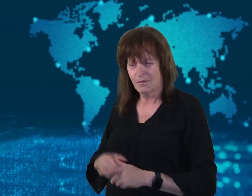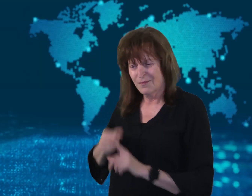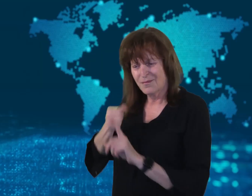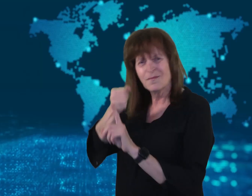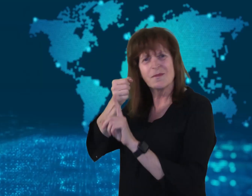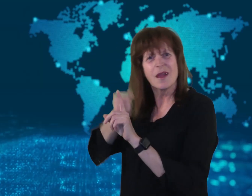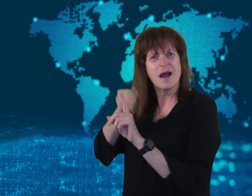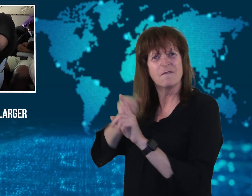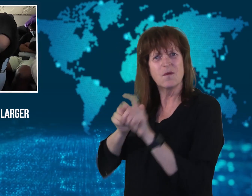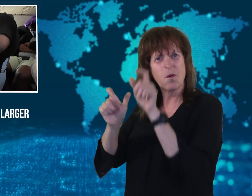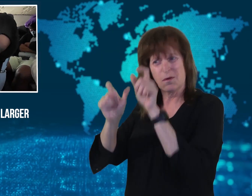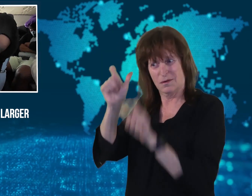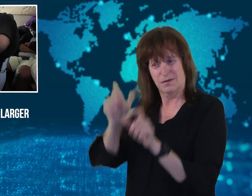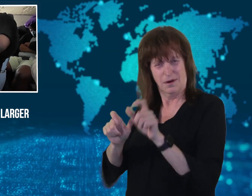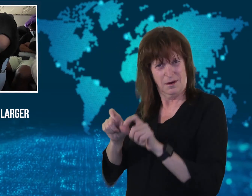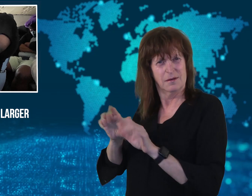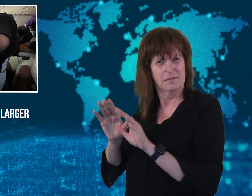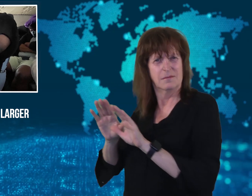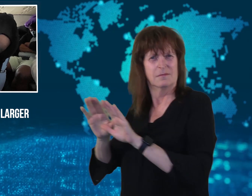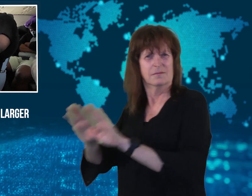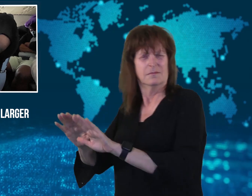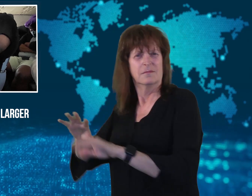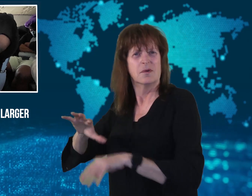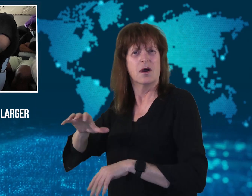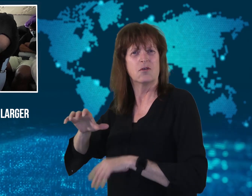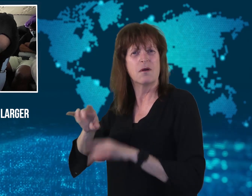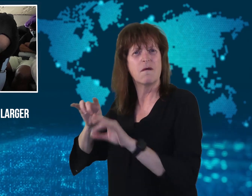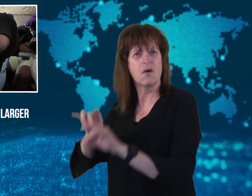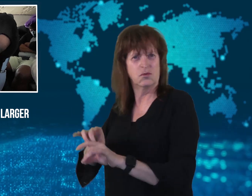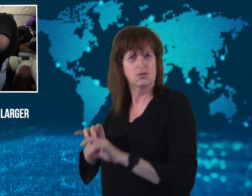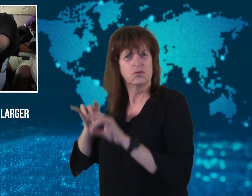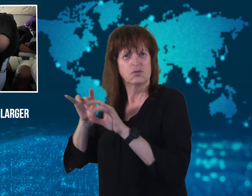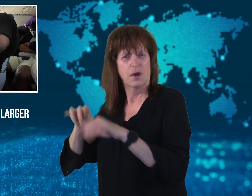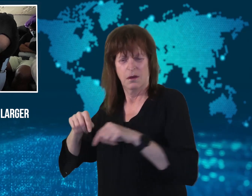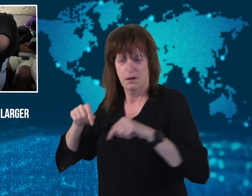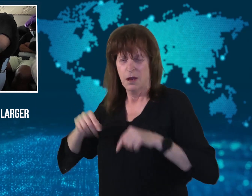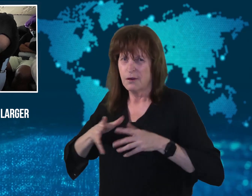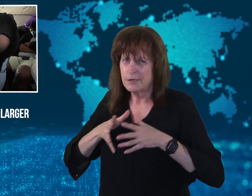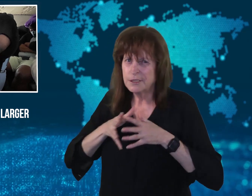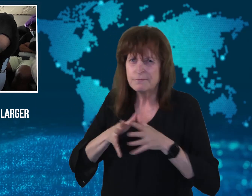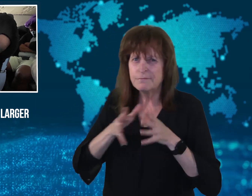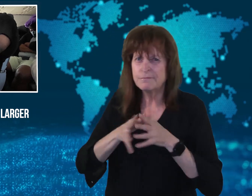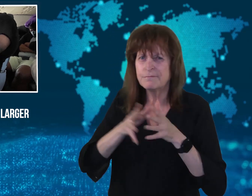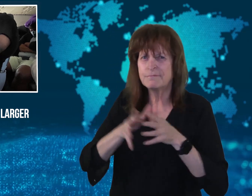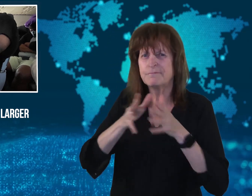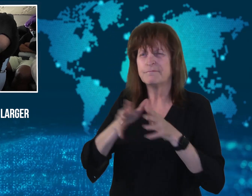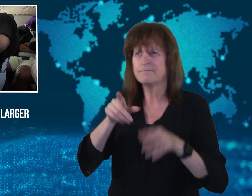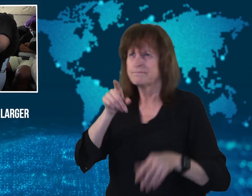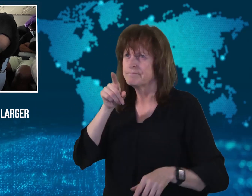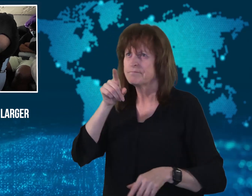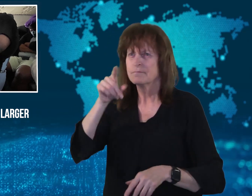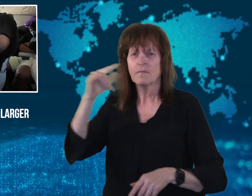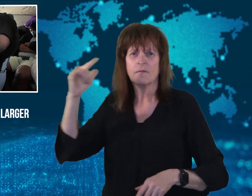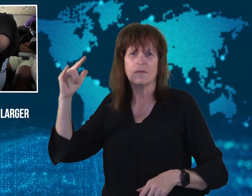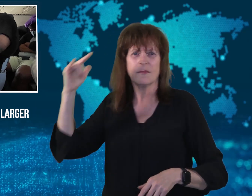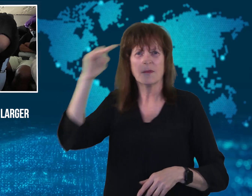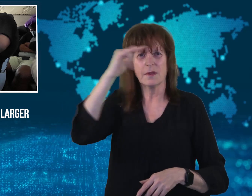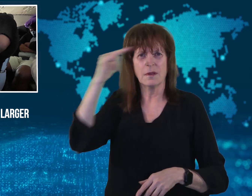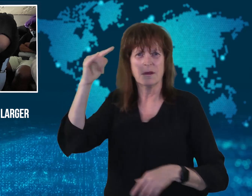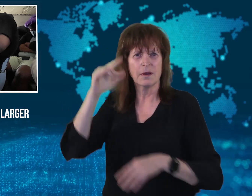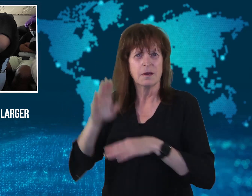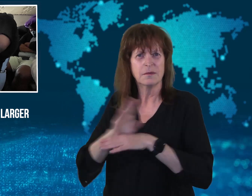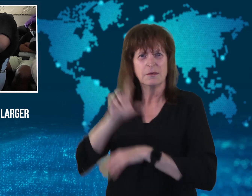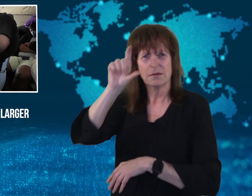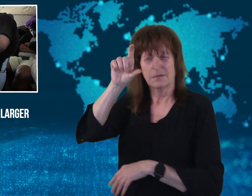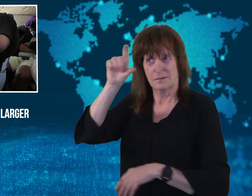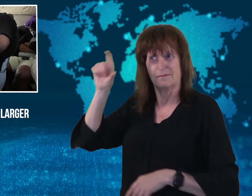[GEORGIA]: Advocates in Australia are speaking out against airlines that tell